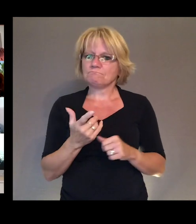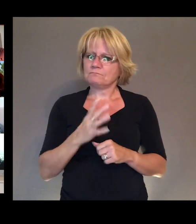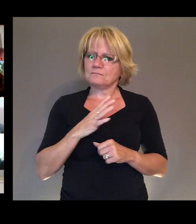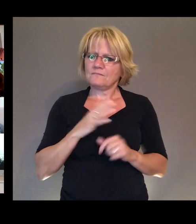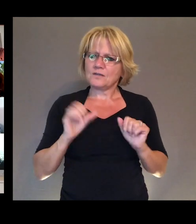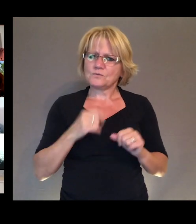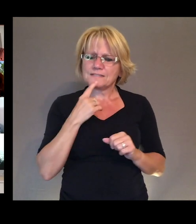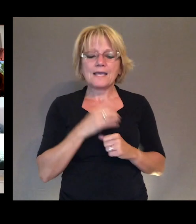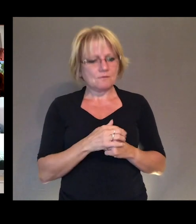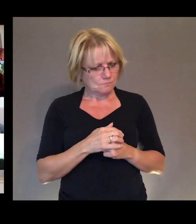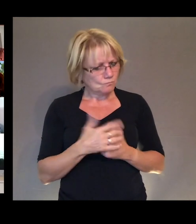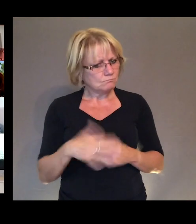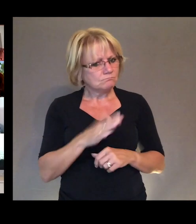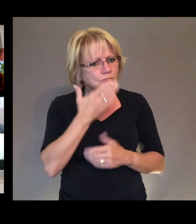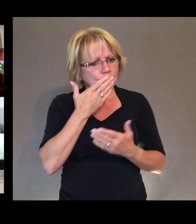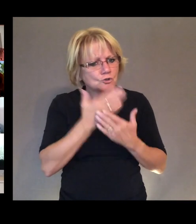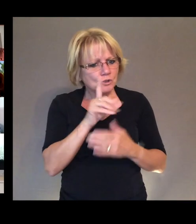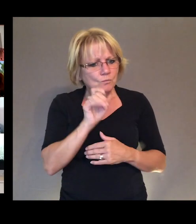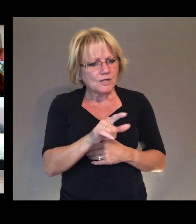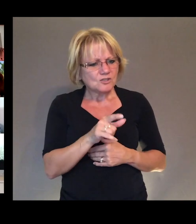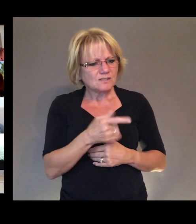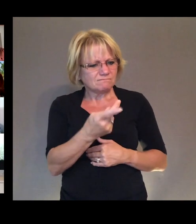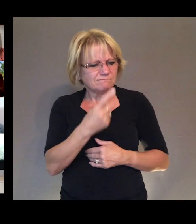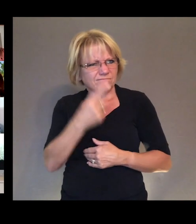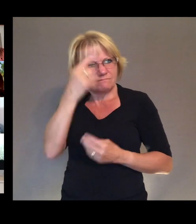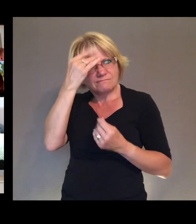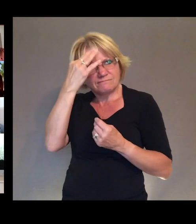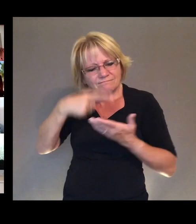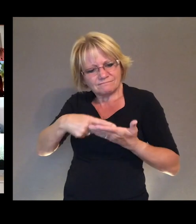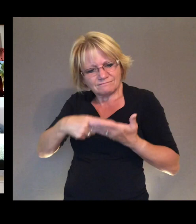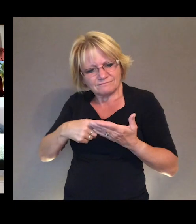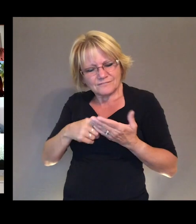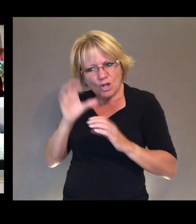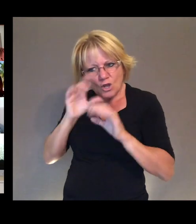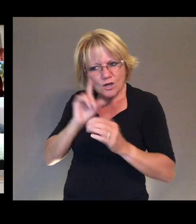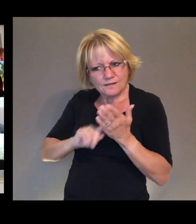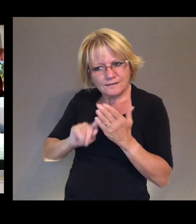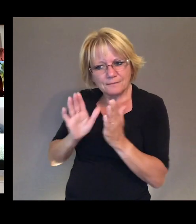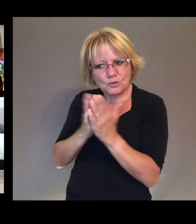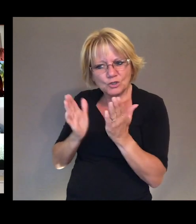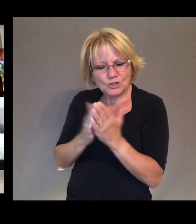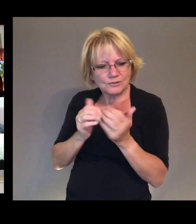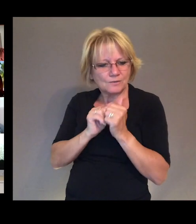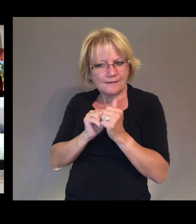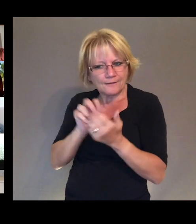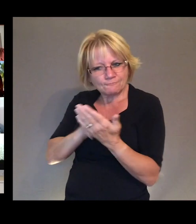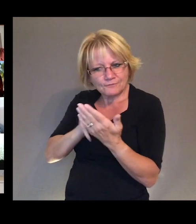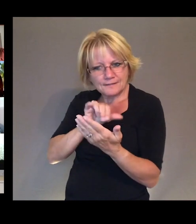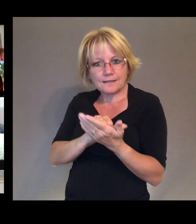that's a great question, I wanna figure it out with you. Let's see if there's a book about that, or let's go to the library and that's accessible for young children.